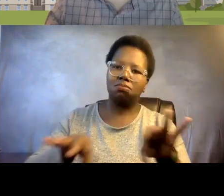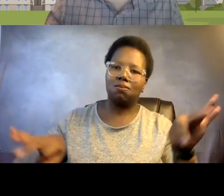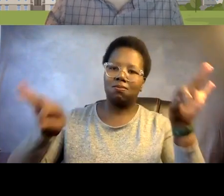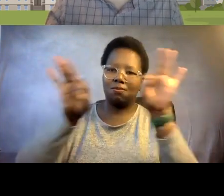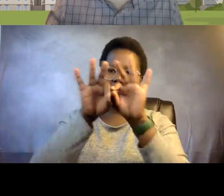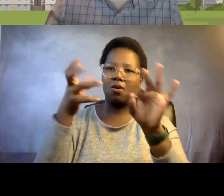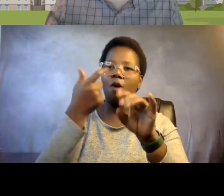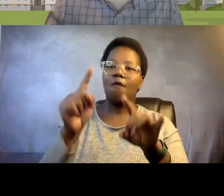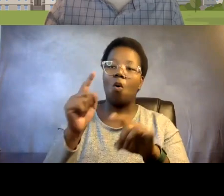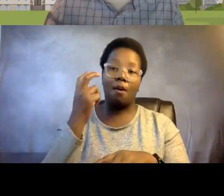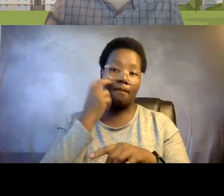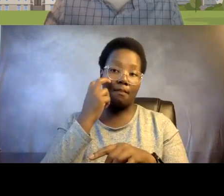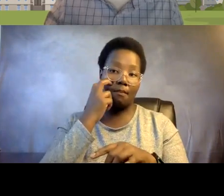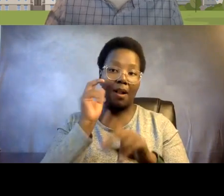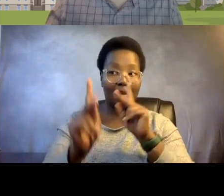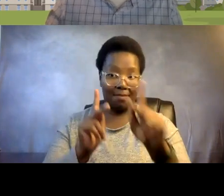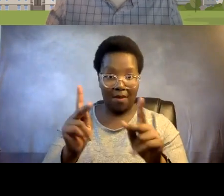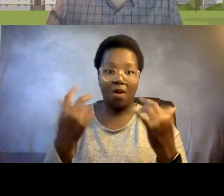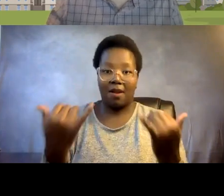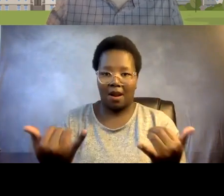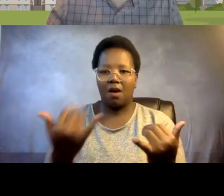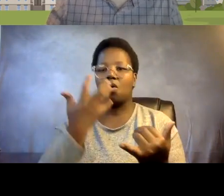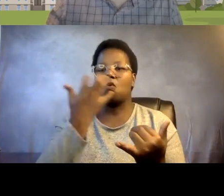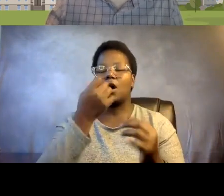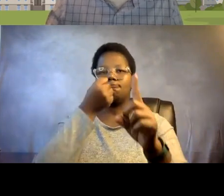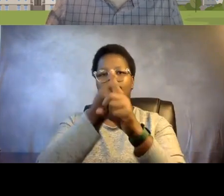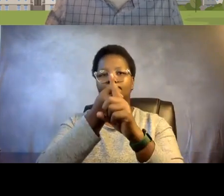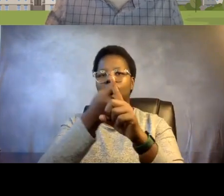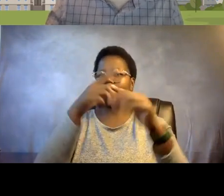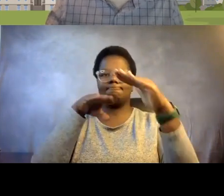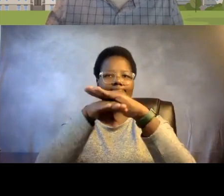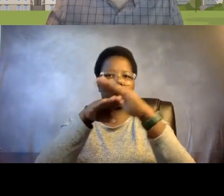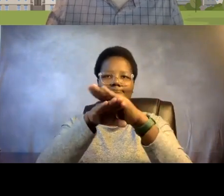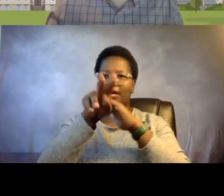disabilities can very often be most impacted by accessibility issues and using a screen reader